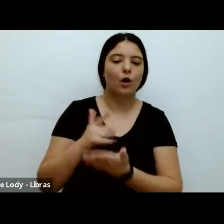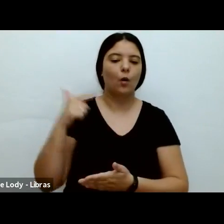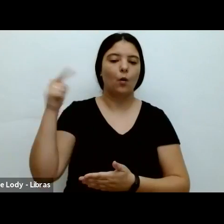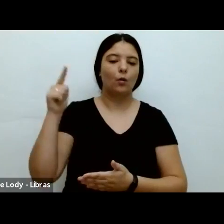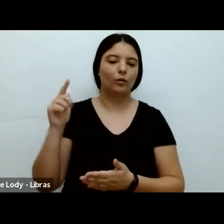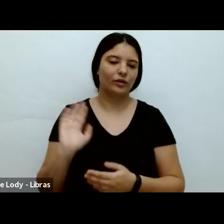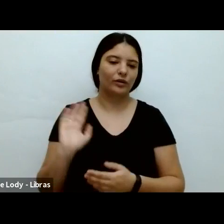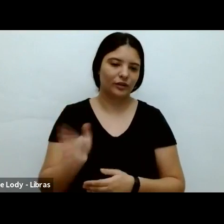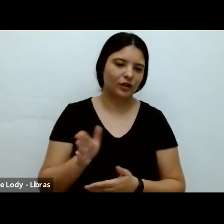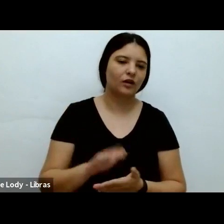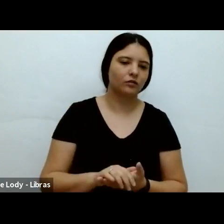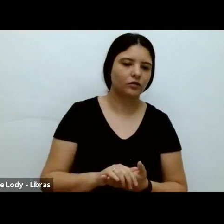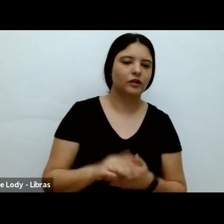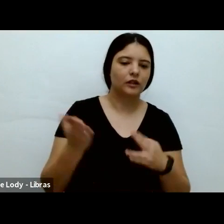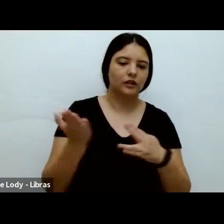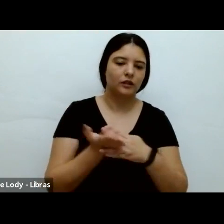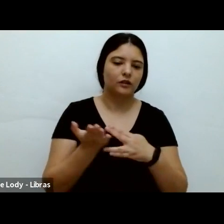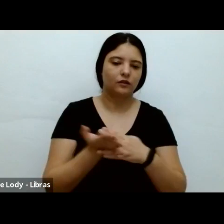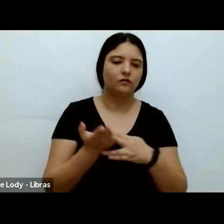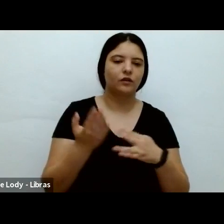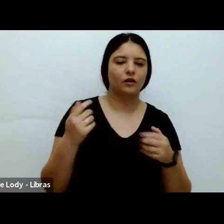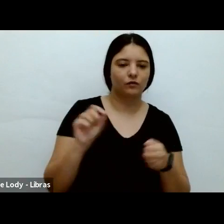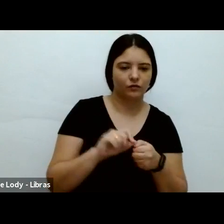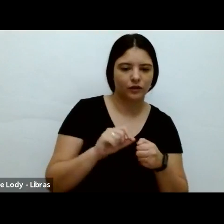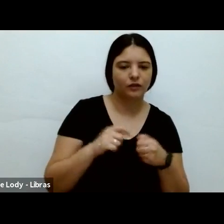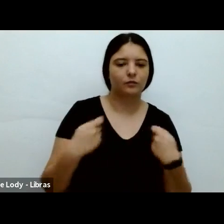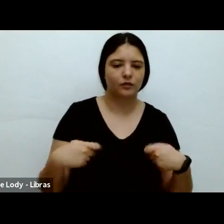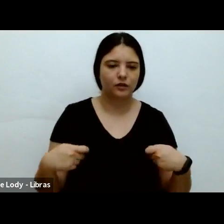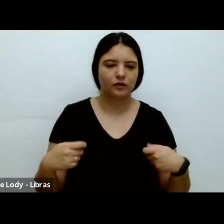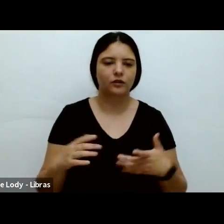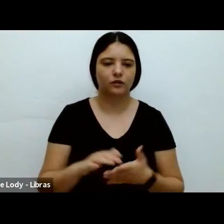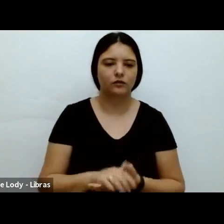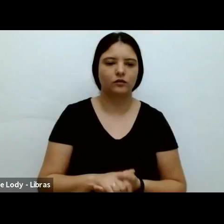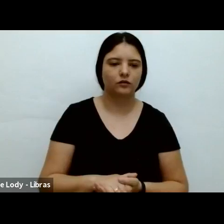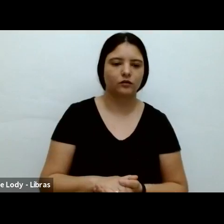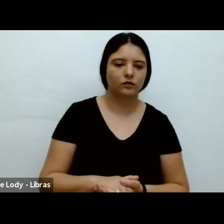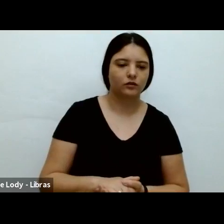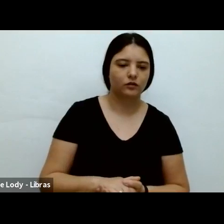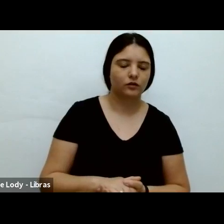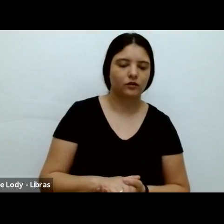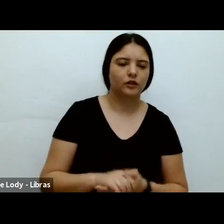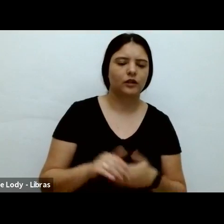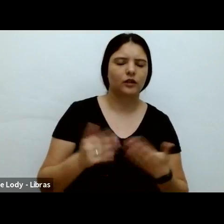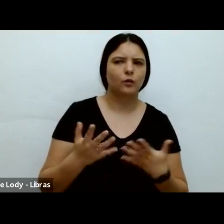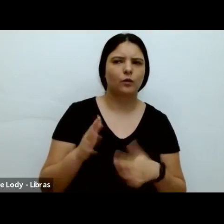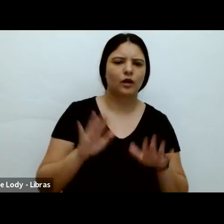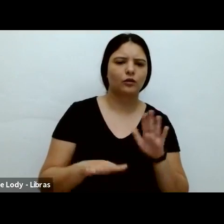now. people are going to people are going to them are going to. They will kill me, you know. perhaps perhaps we could just ask